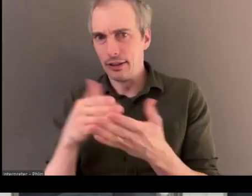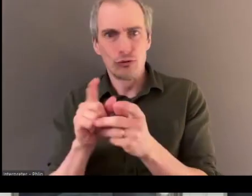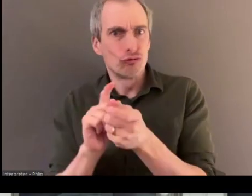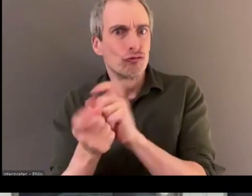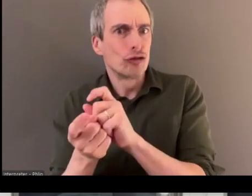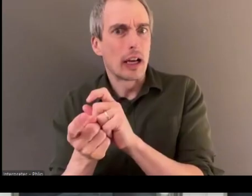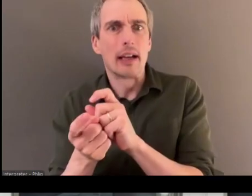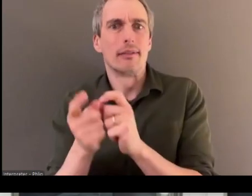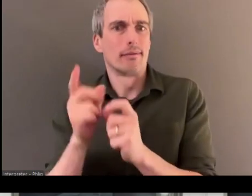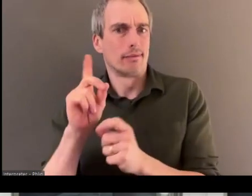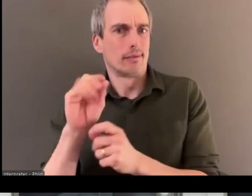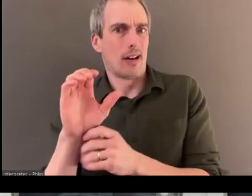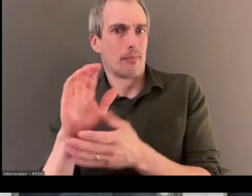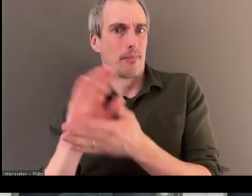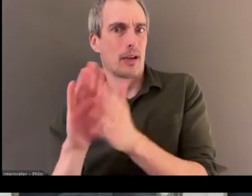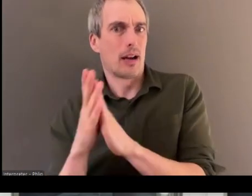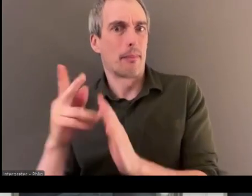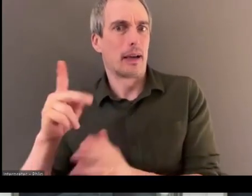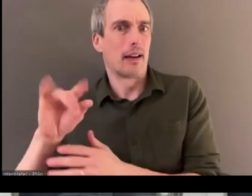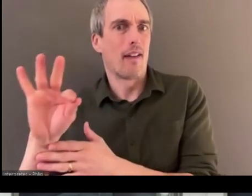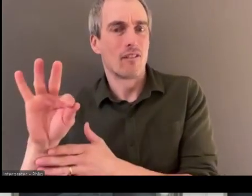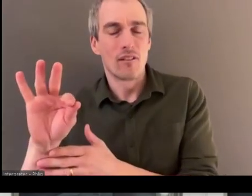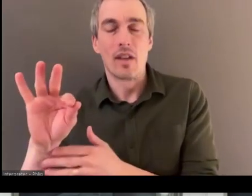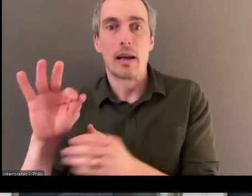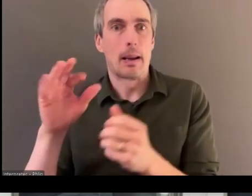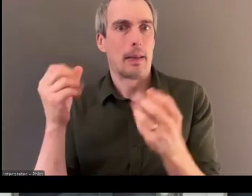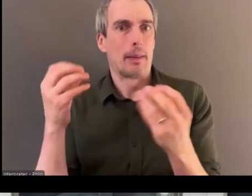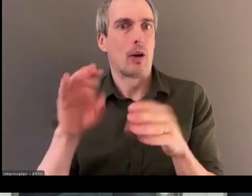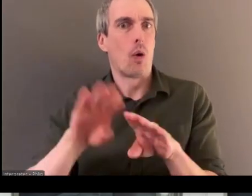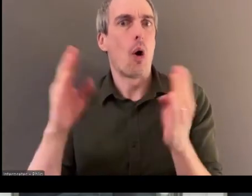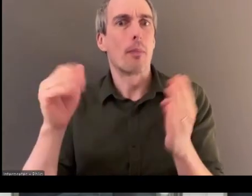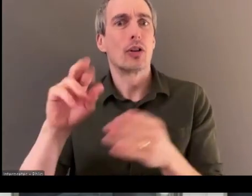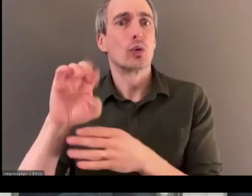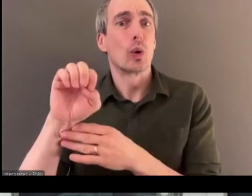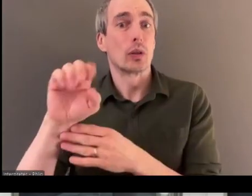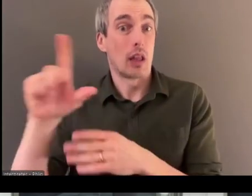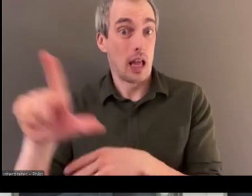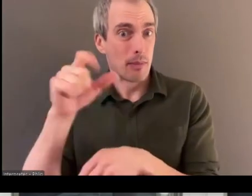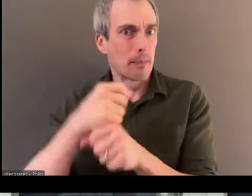But PDFs, again, were made to transport documents into a printer.